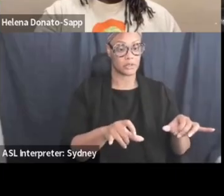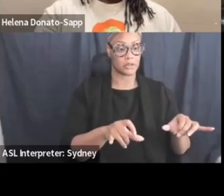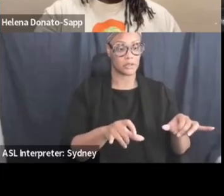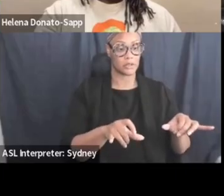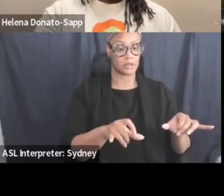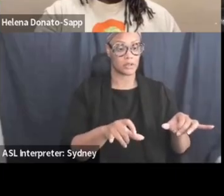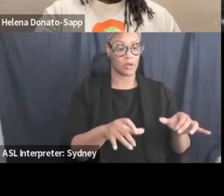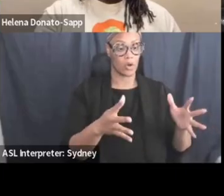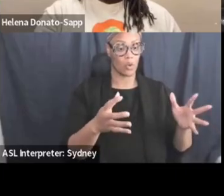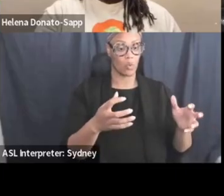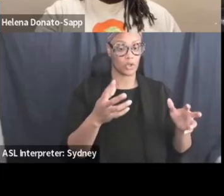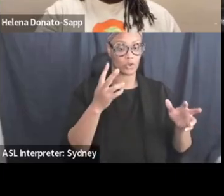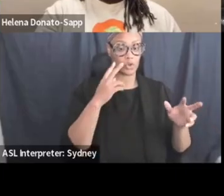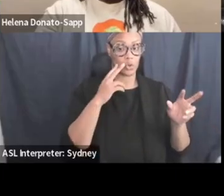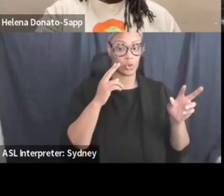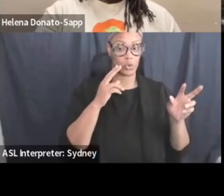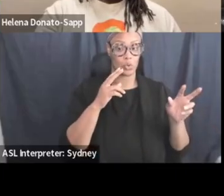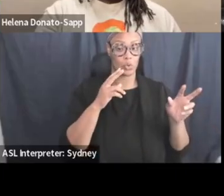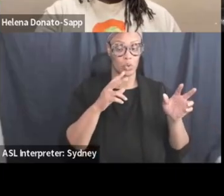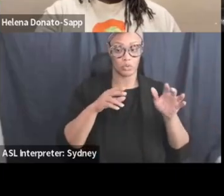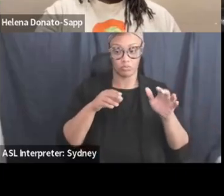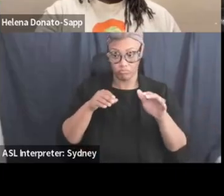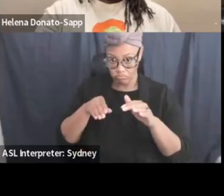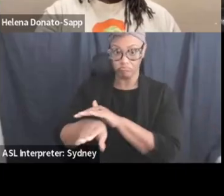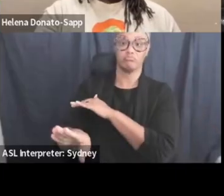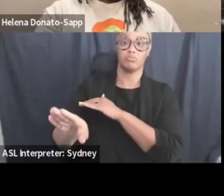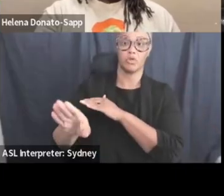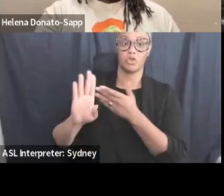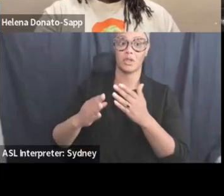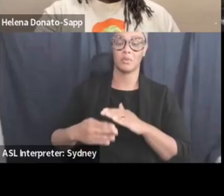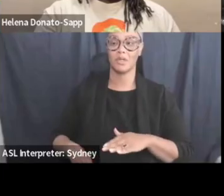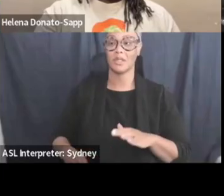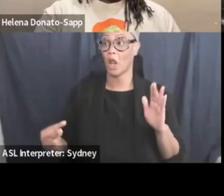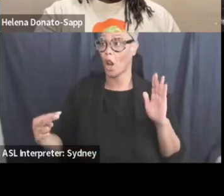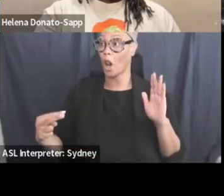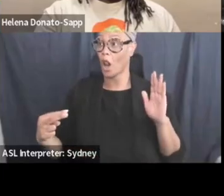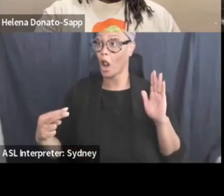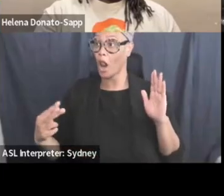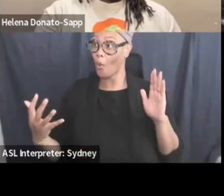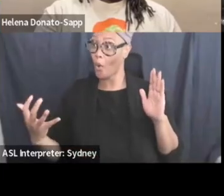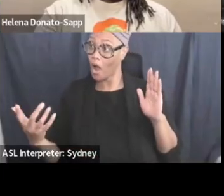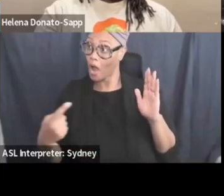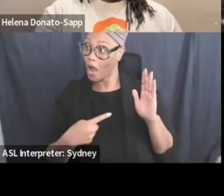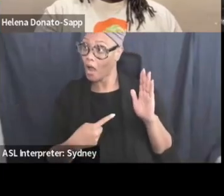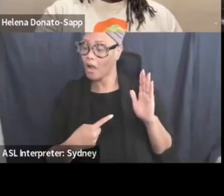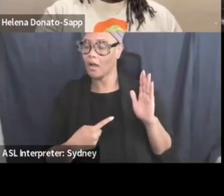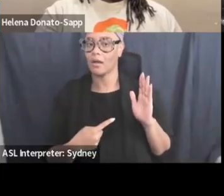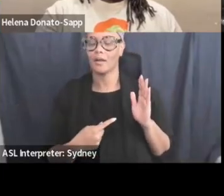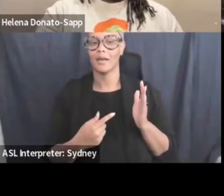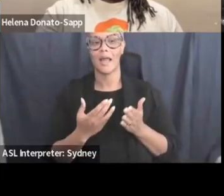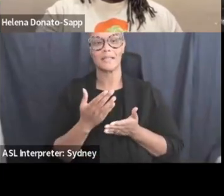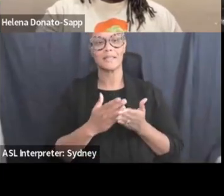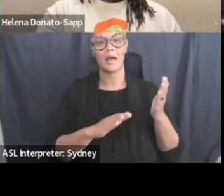"Look at the shiny object I have. Don't you love it?" And there are some communities where those